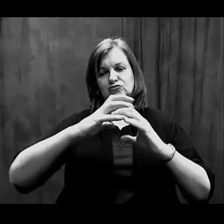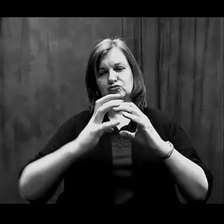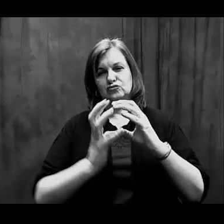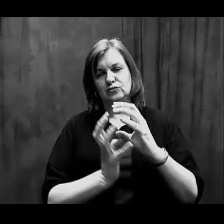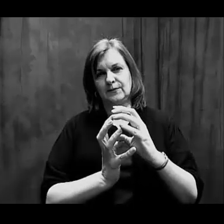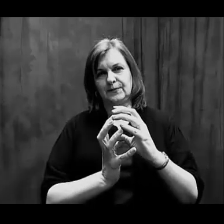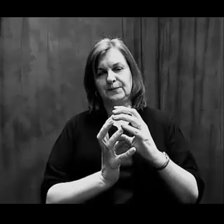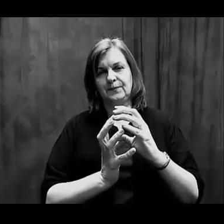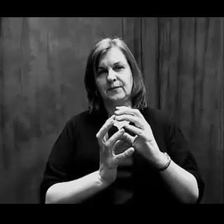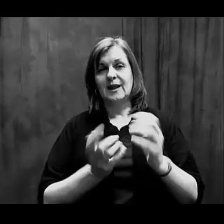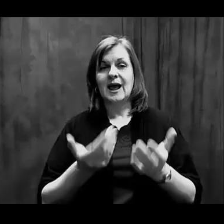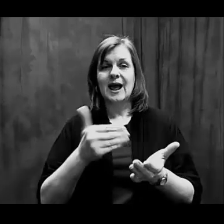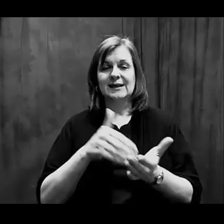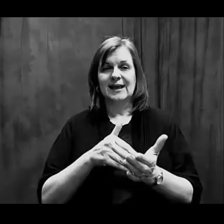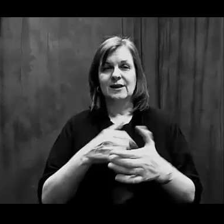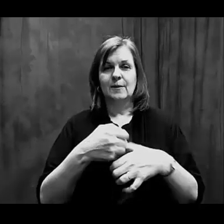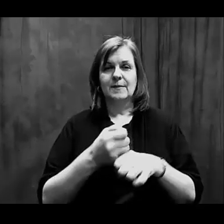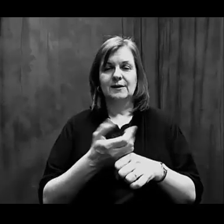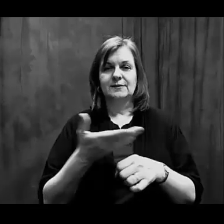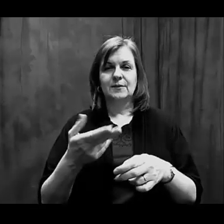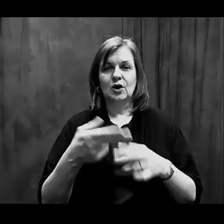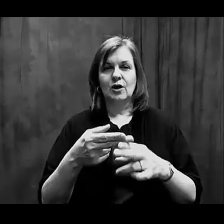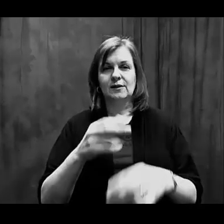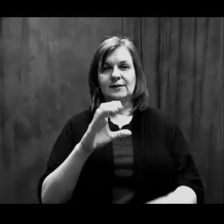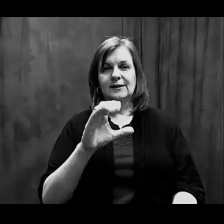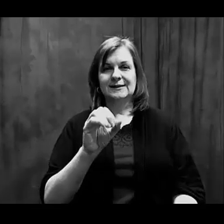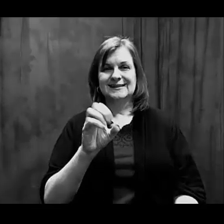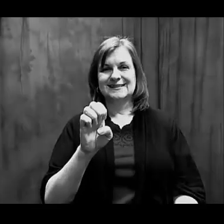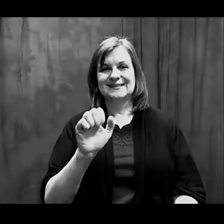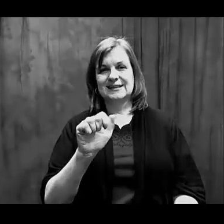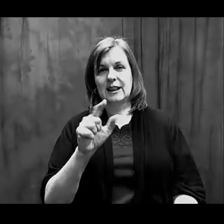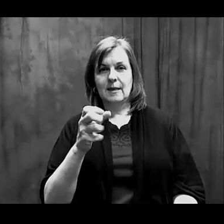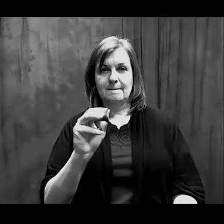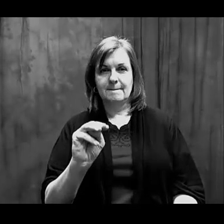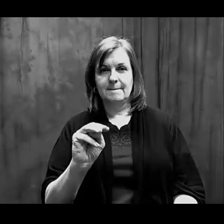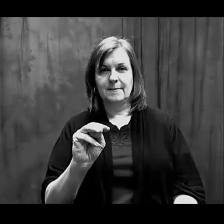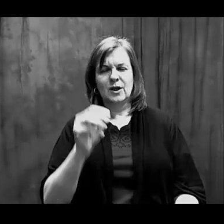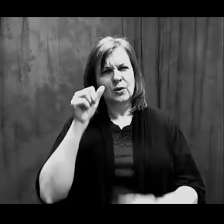now this is going to form again for something known as a coelom